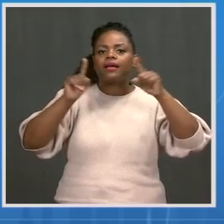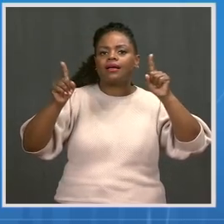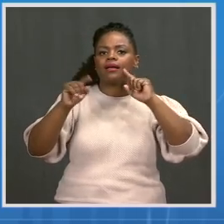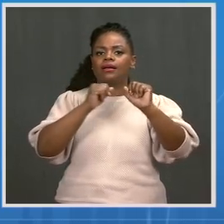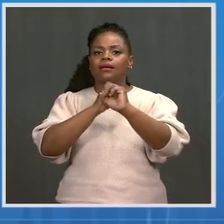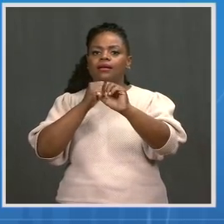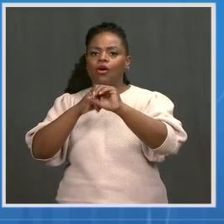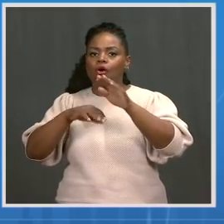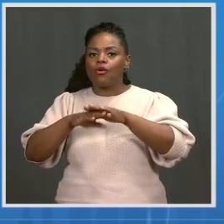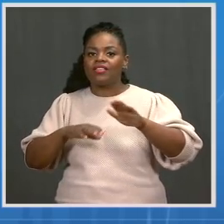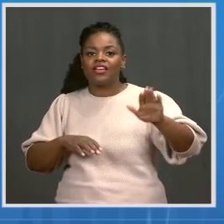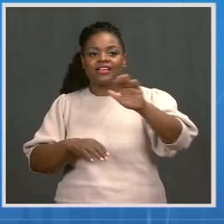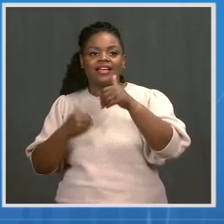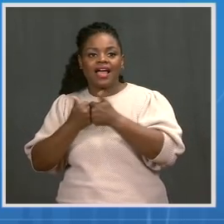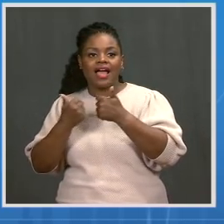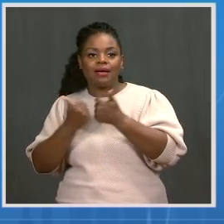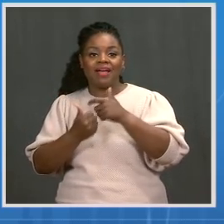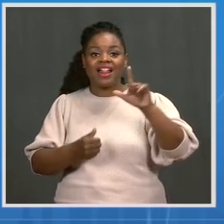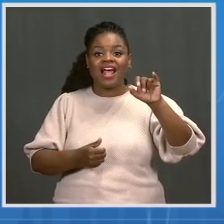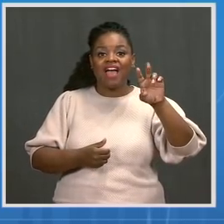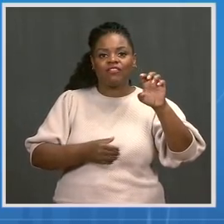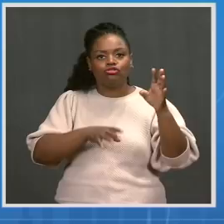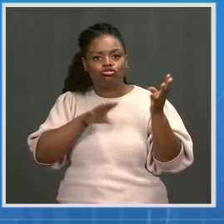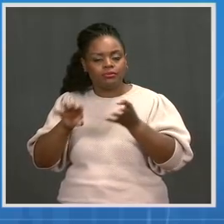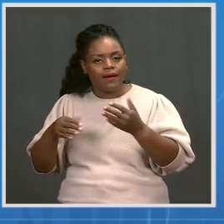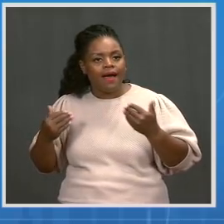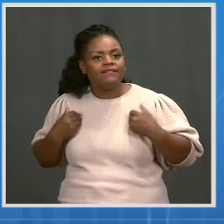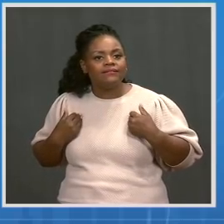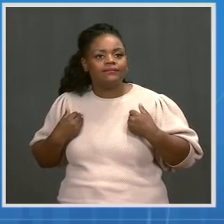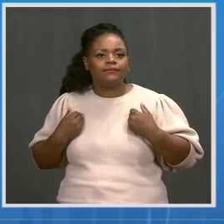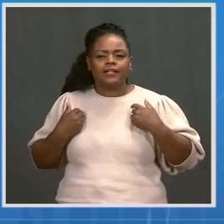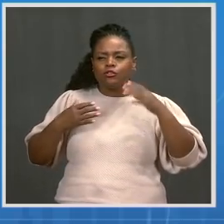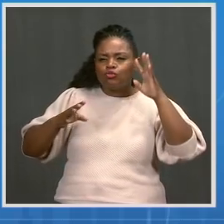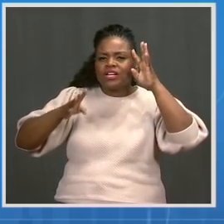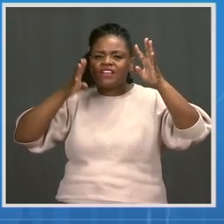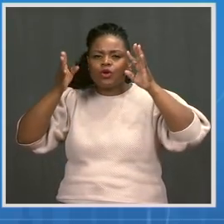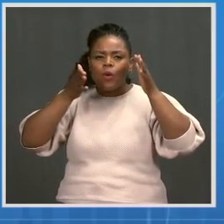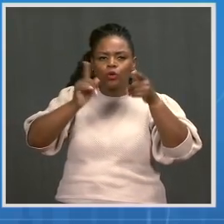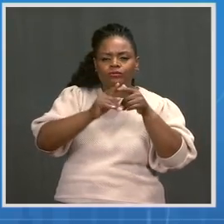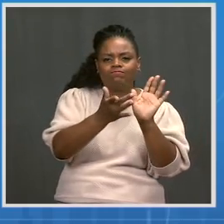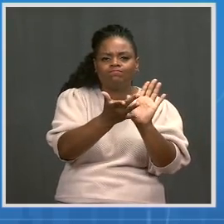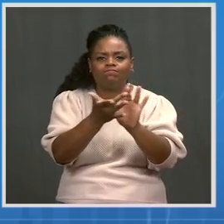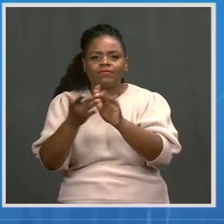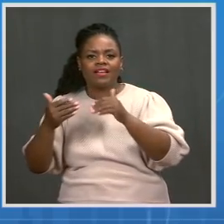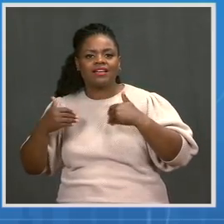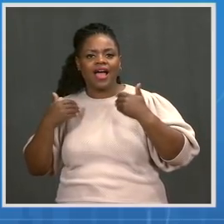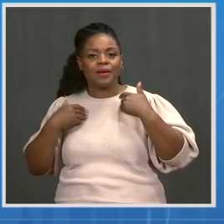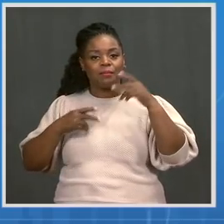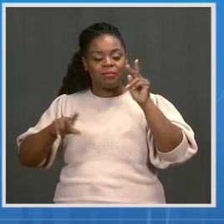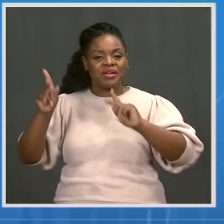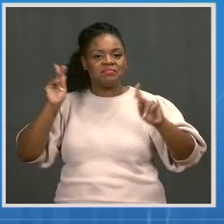to connect with young people on video game platforms. In addition to all of this, we are asking all young people